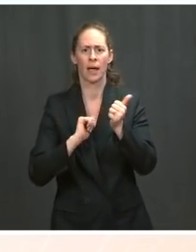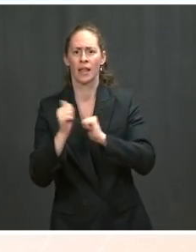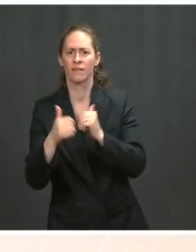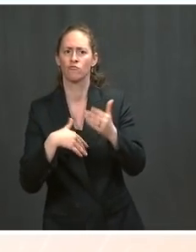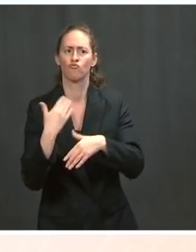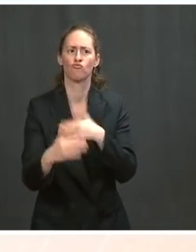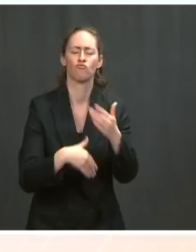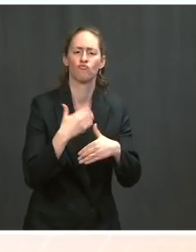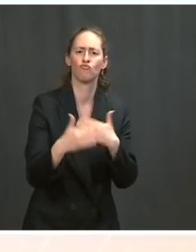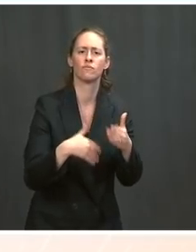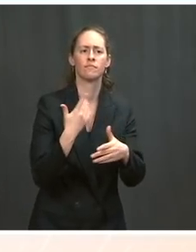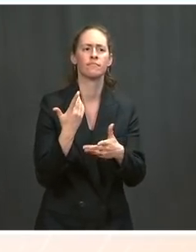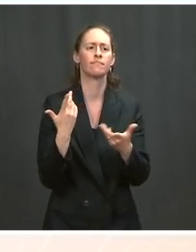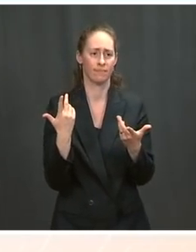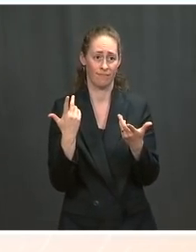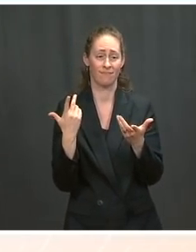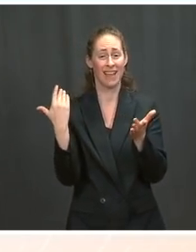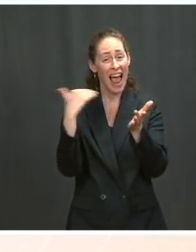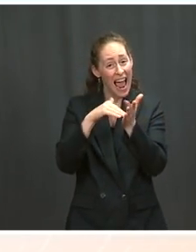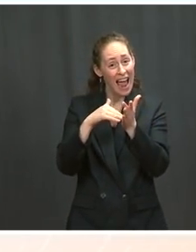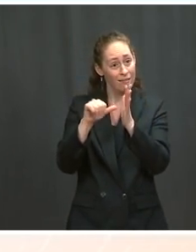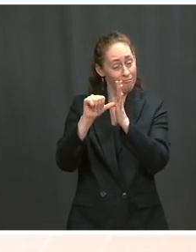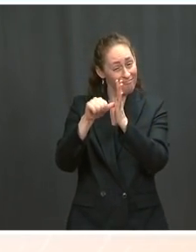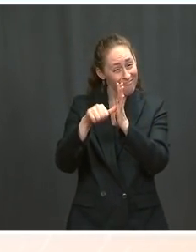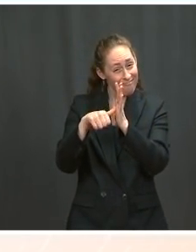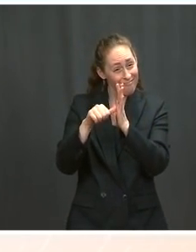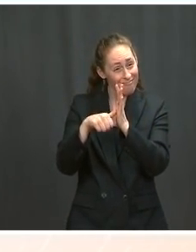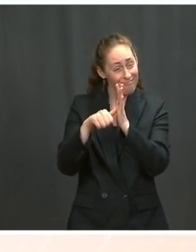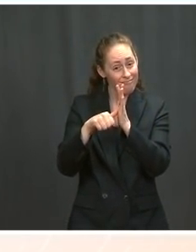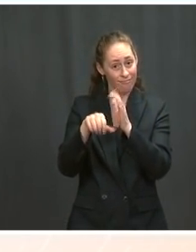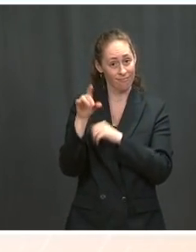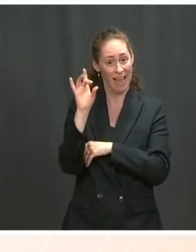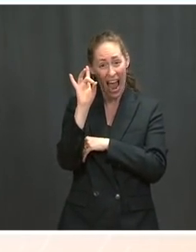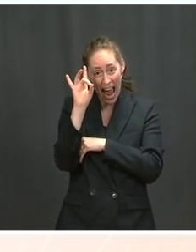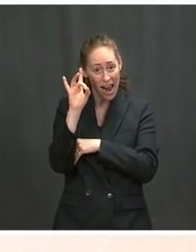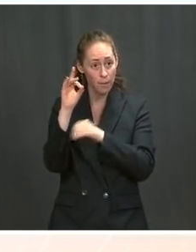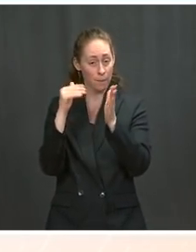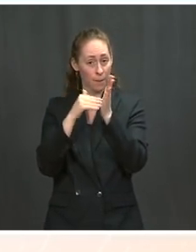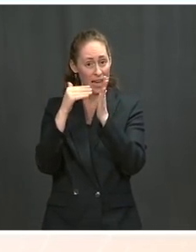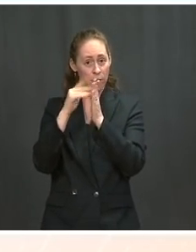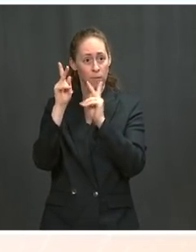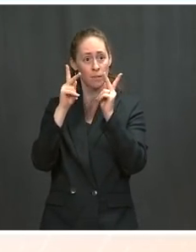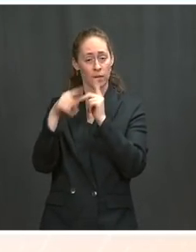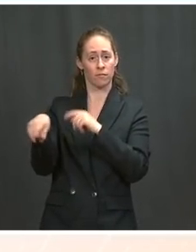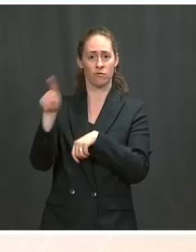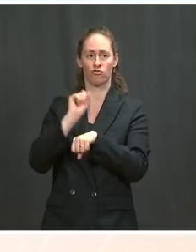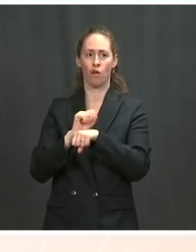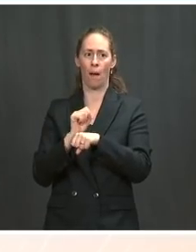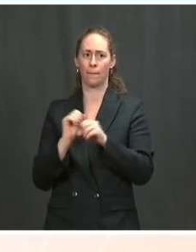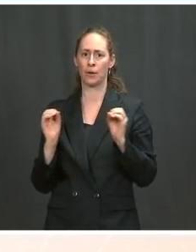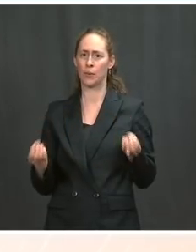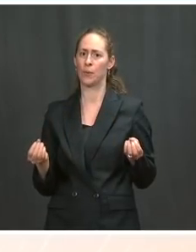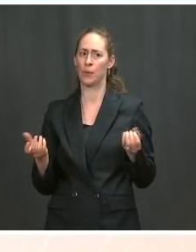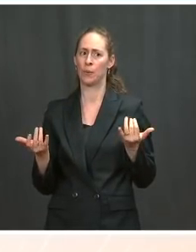it's a reminder of the need to do more now and that the economy needs more now, and that we need to do more now across communities to create jobs.